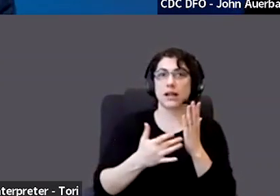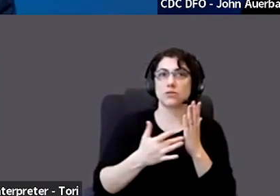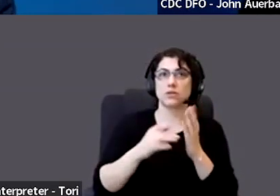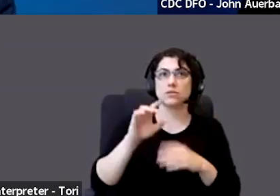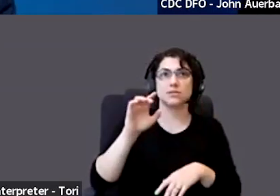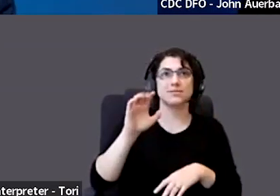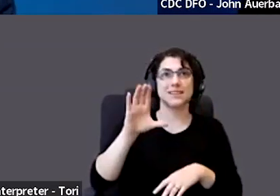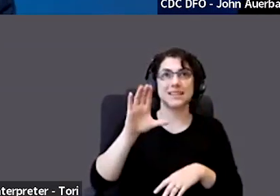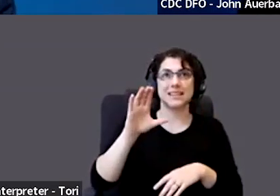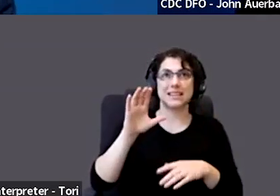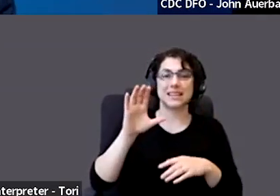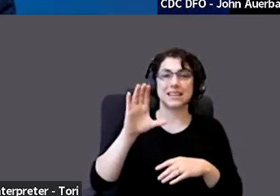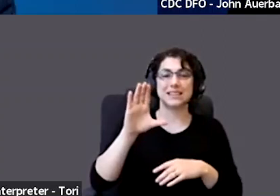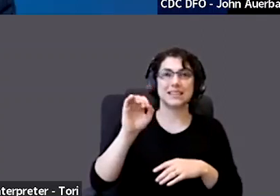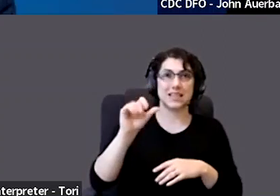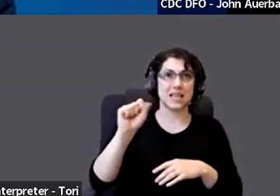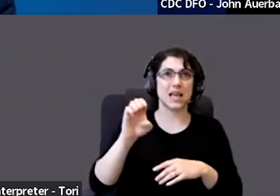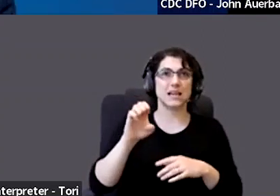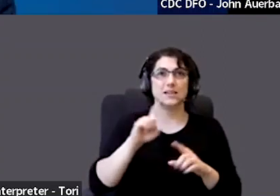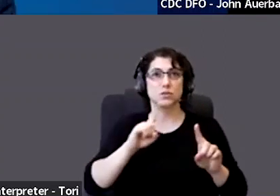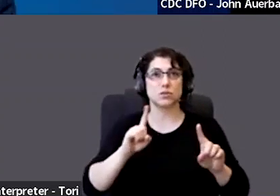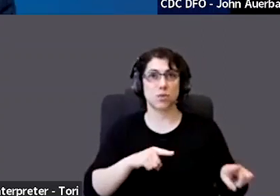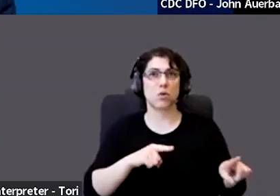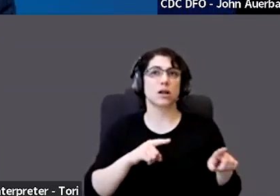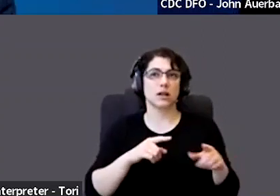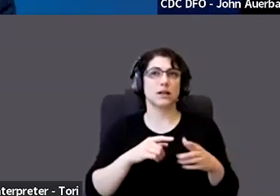for reporting where 71% of all emergency departments